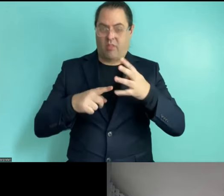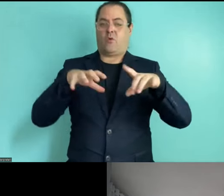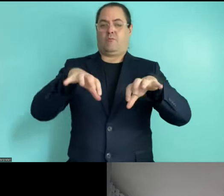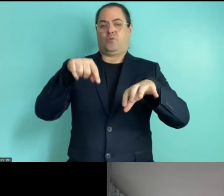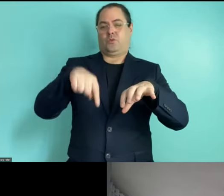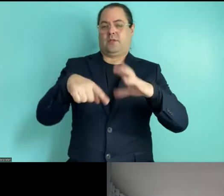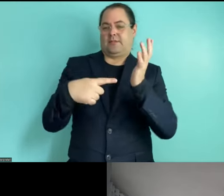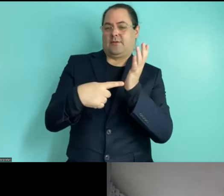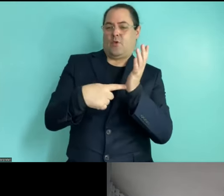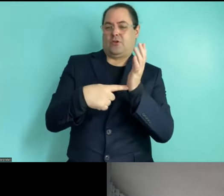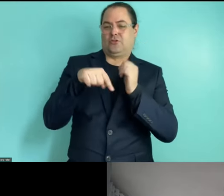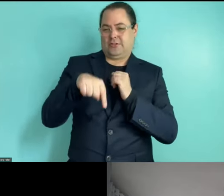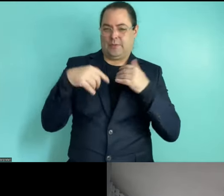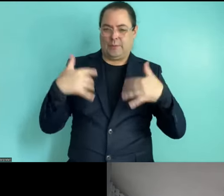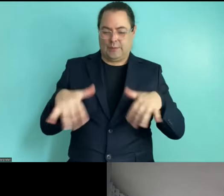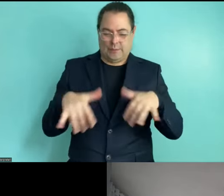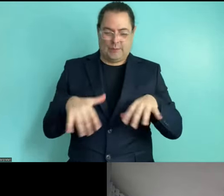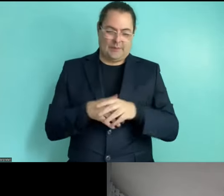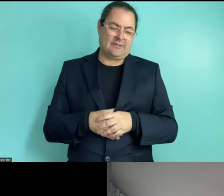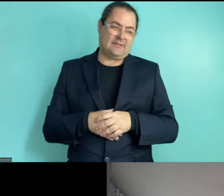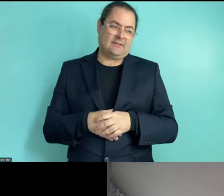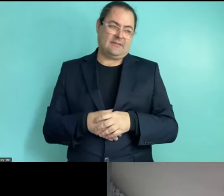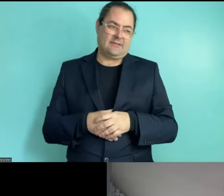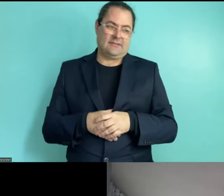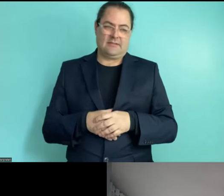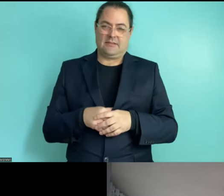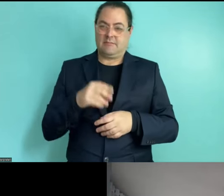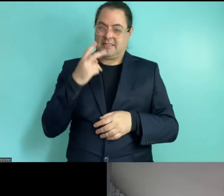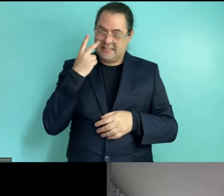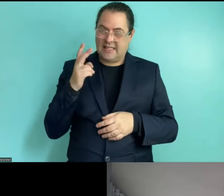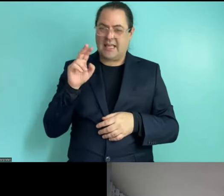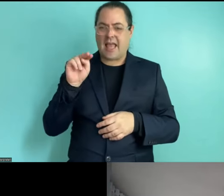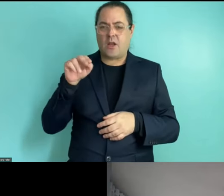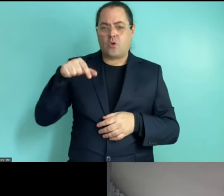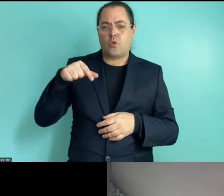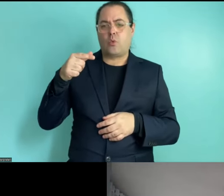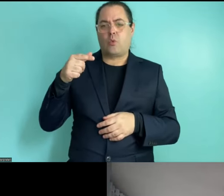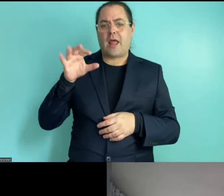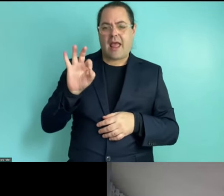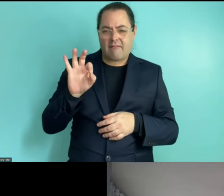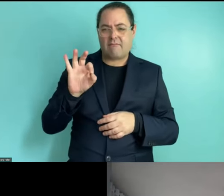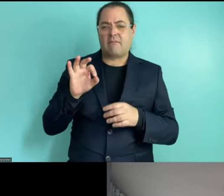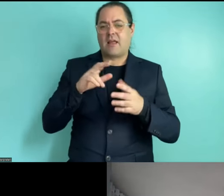pathway from starting with the NQF level four and advancing to a national diploma,